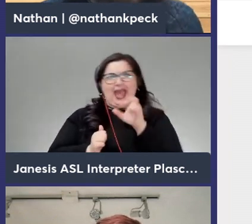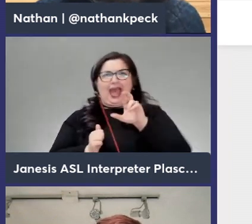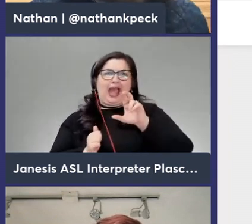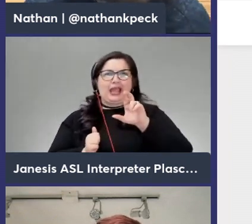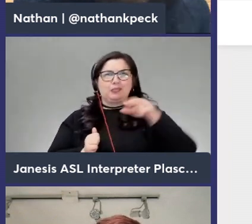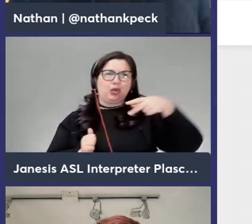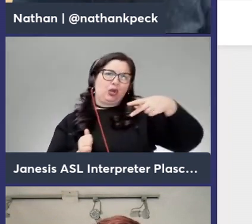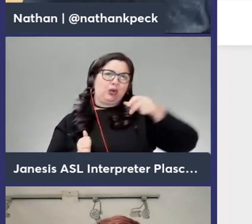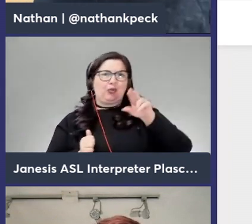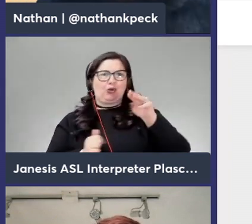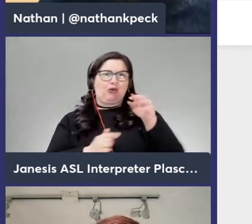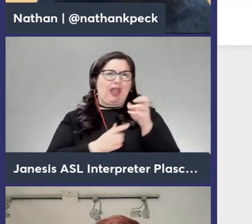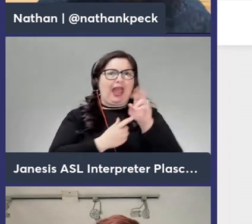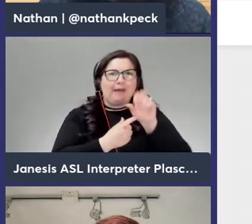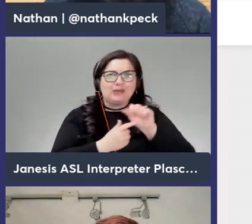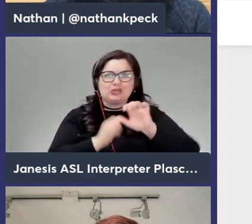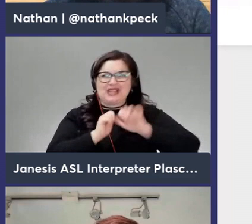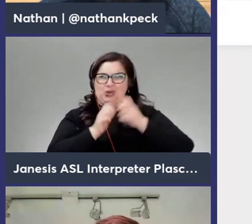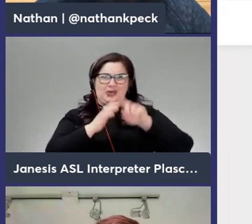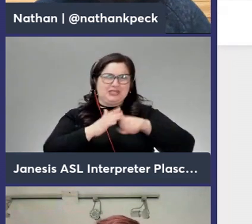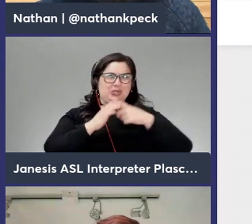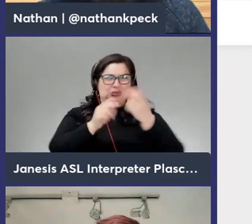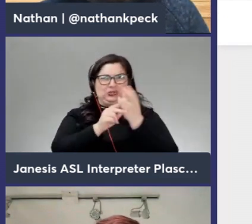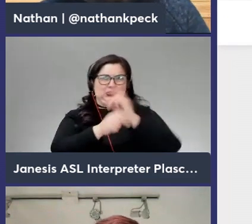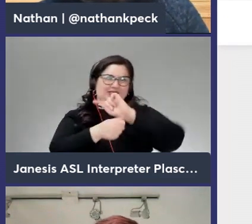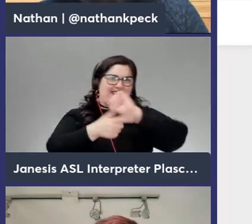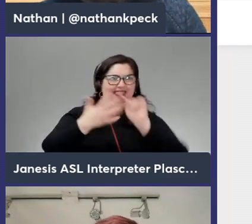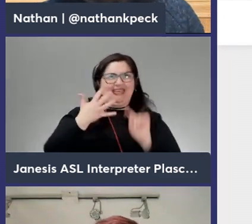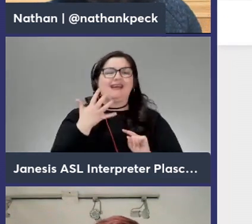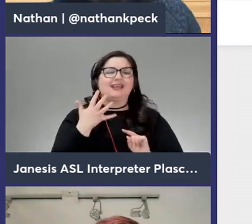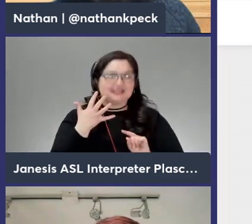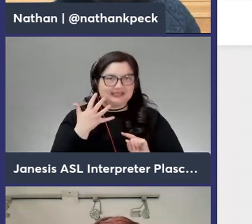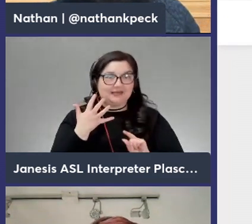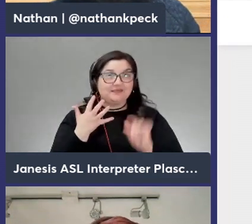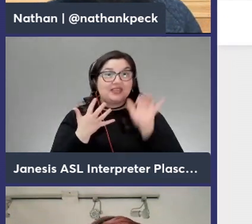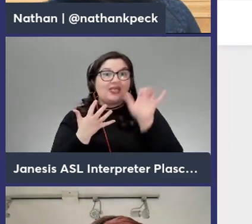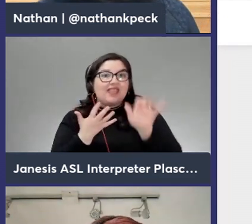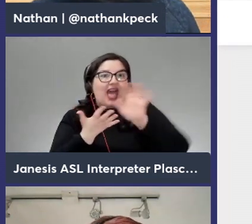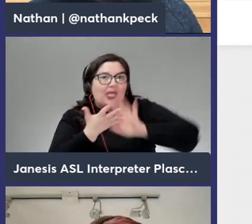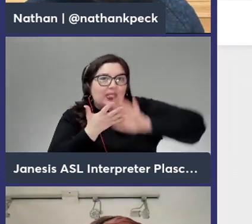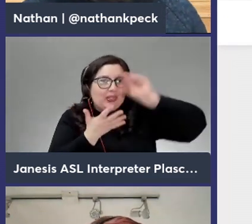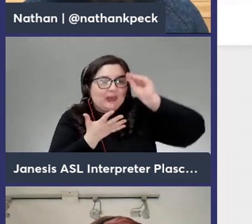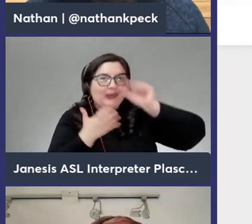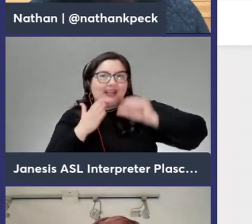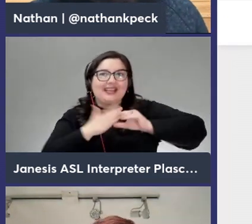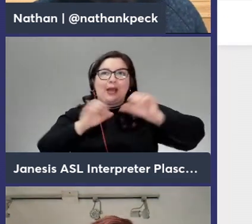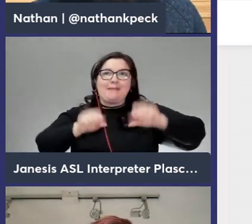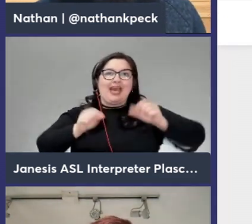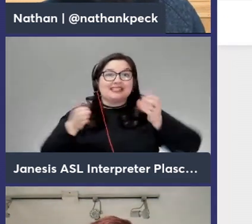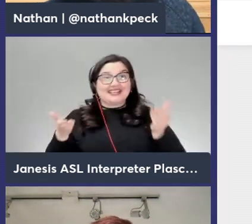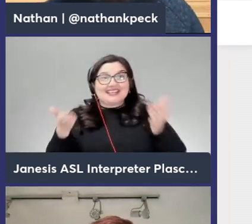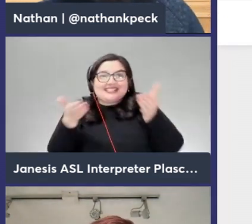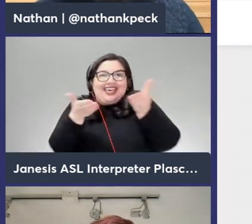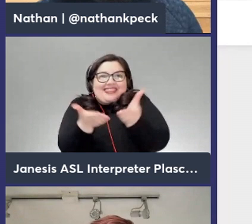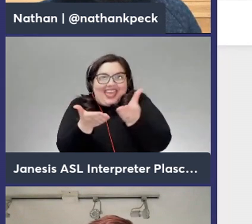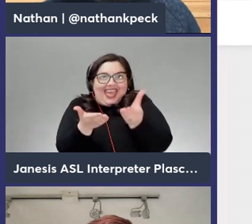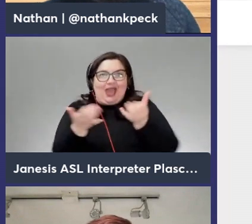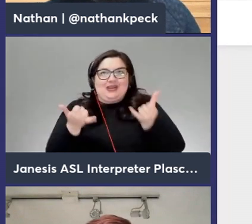and how do I start to use that? So the learning capacity is there, now that you have access to the tool